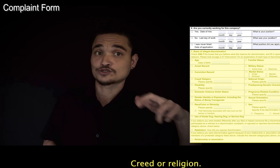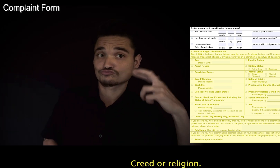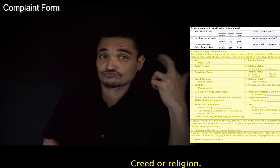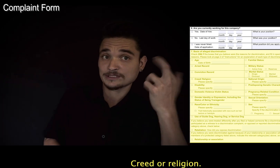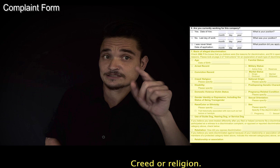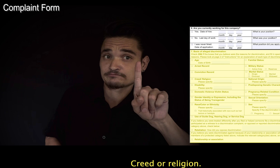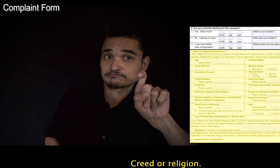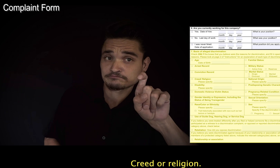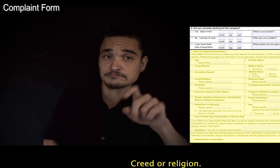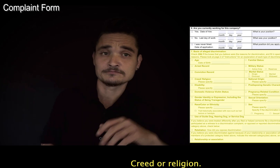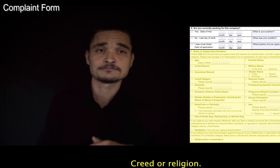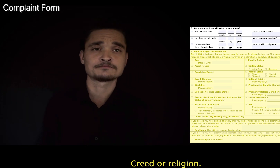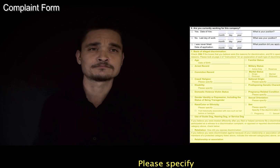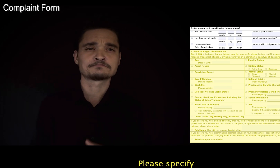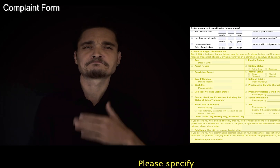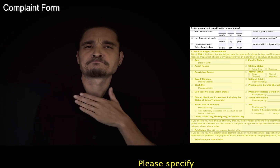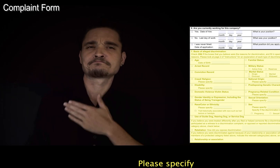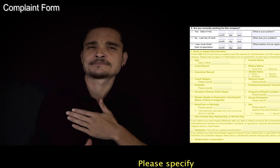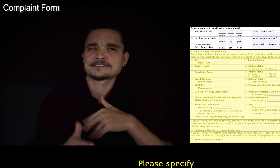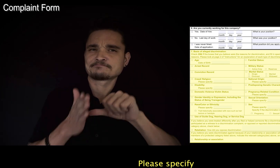Creed or religion. Please specify